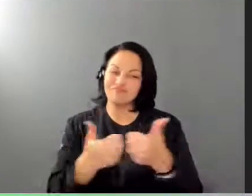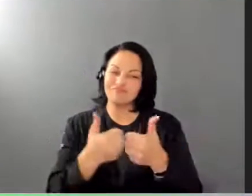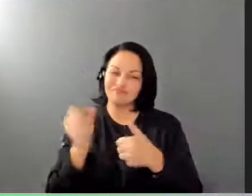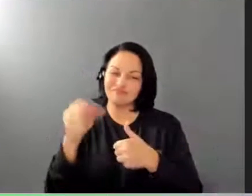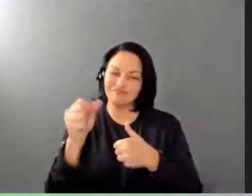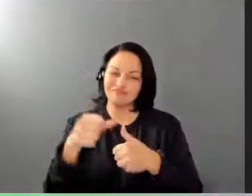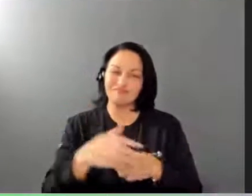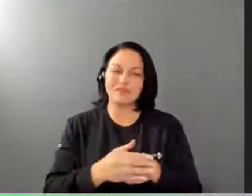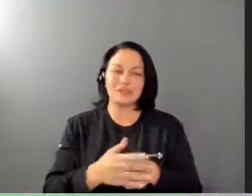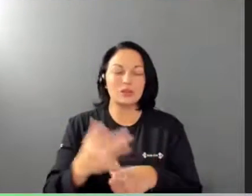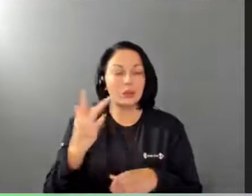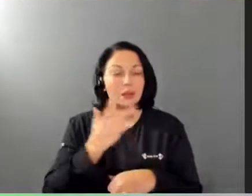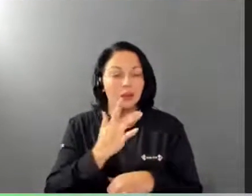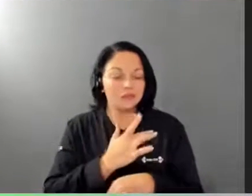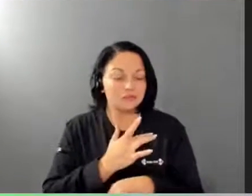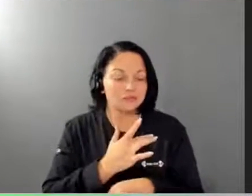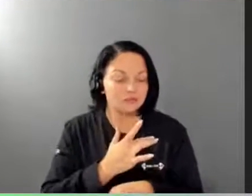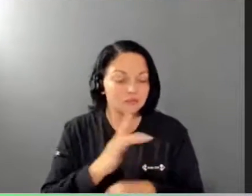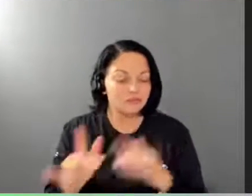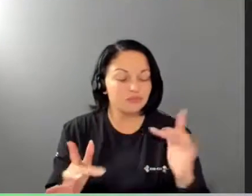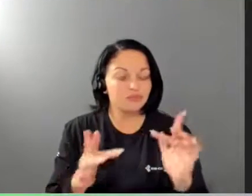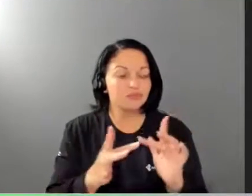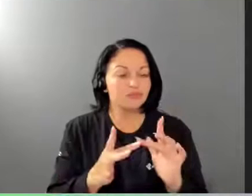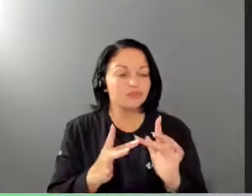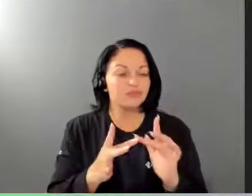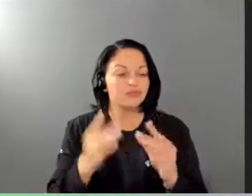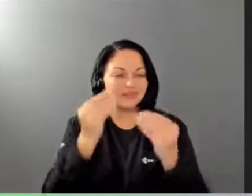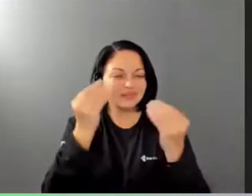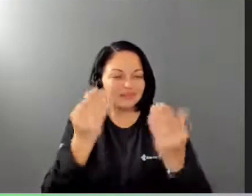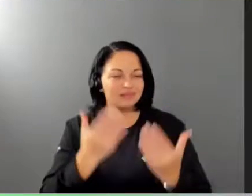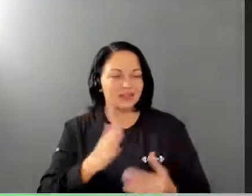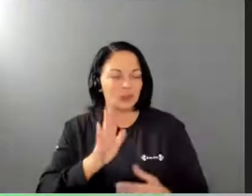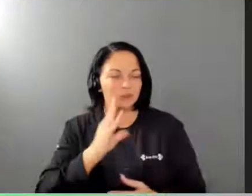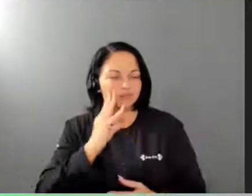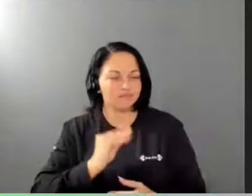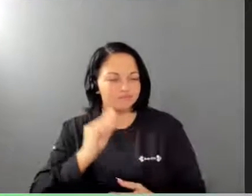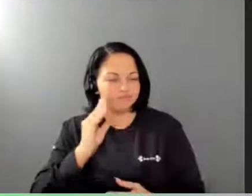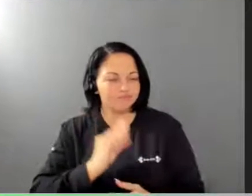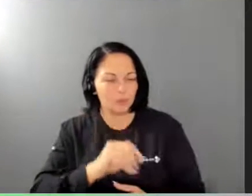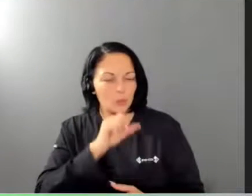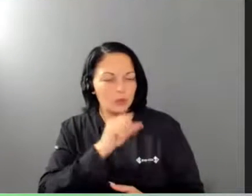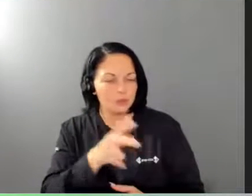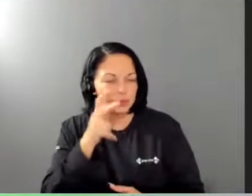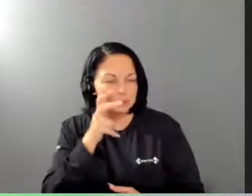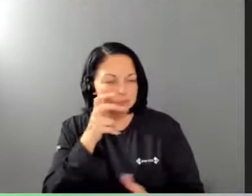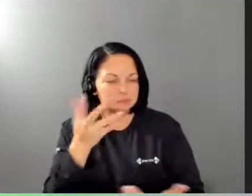for themselves you're gonna see some cool results. Is a huge